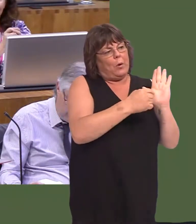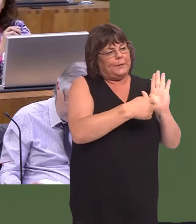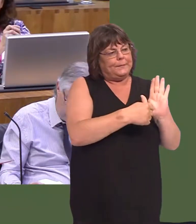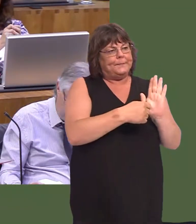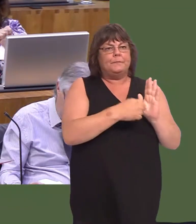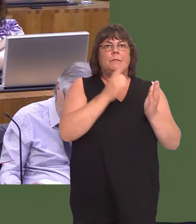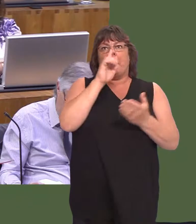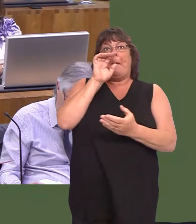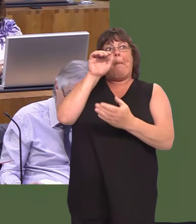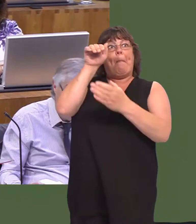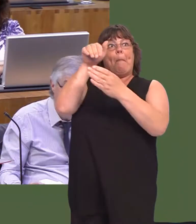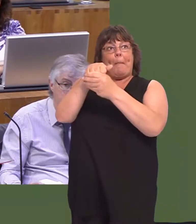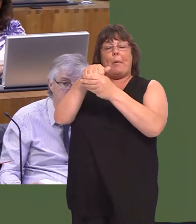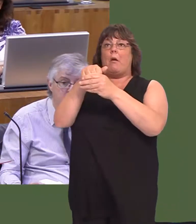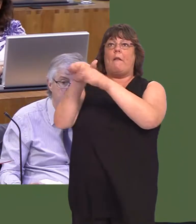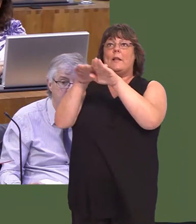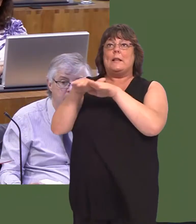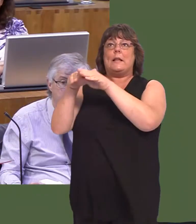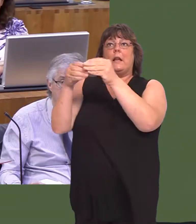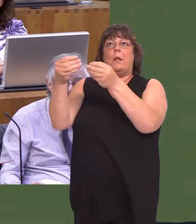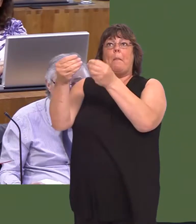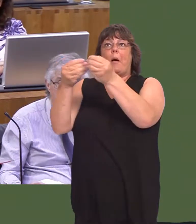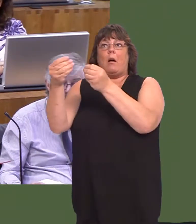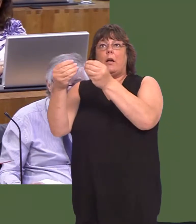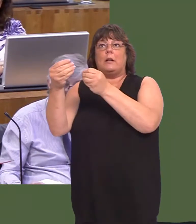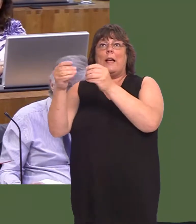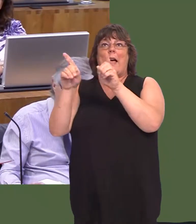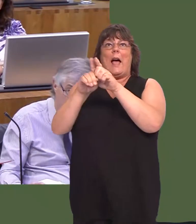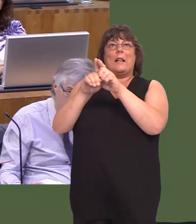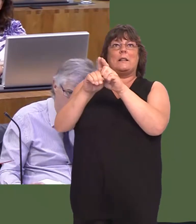You cannot be a member of the single market without being a member of the EU.